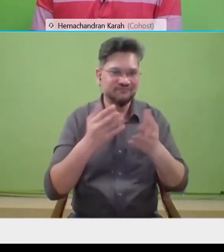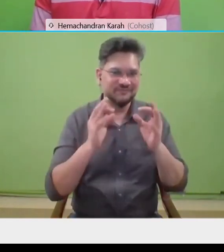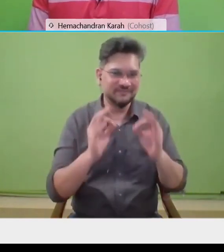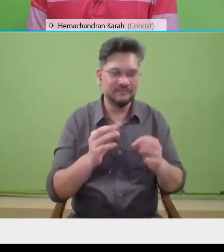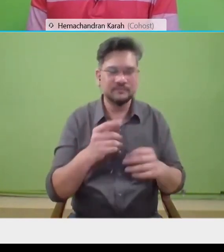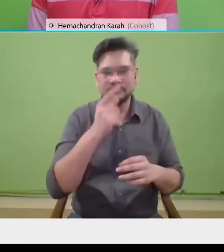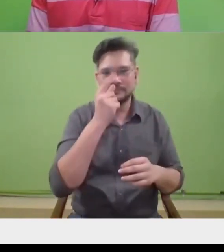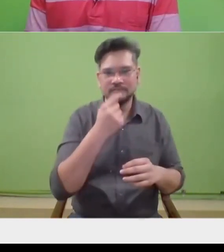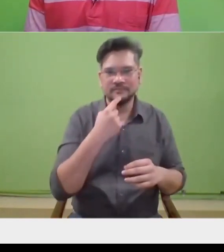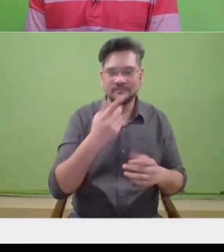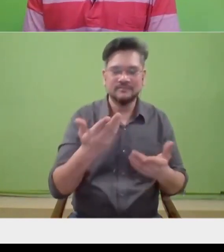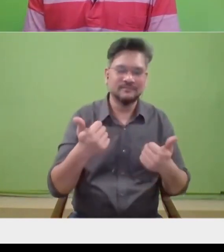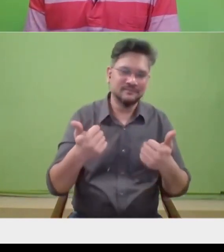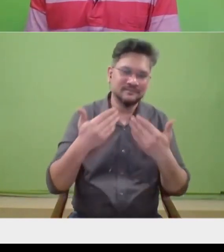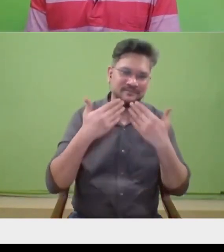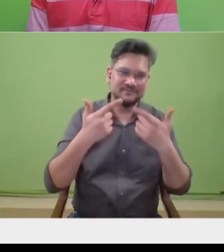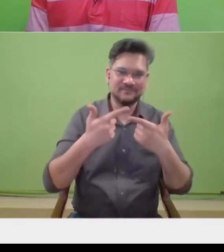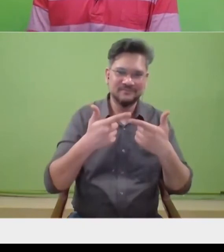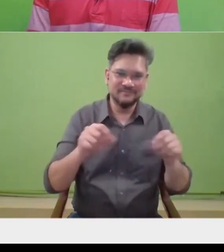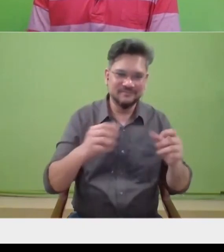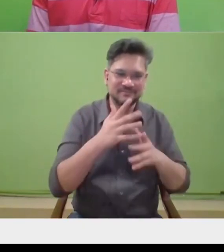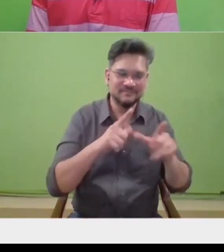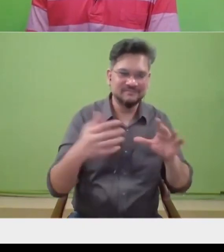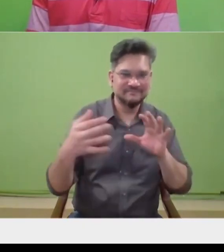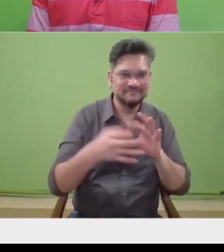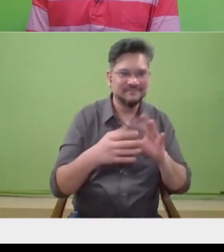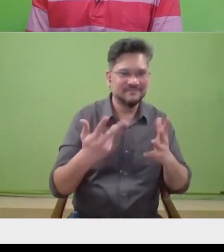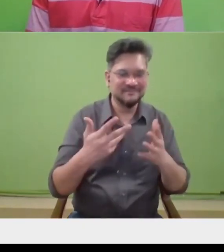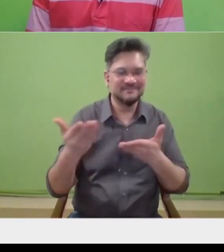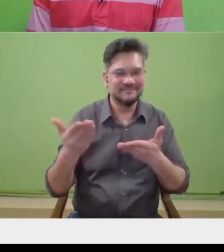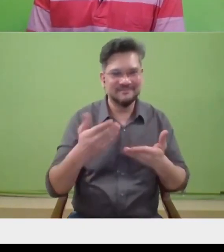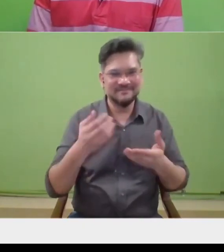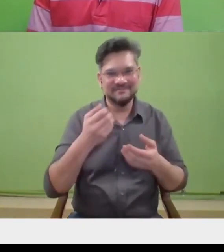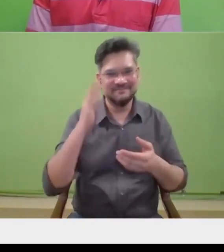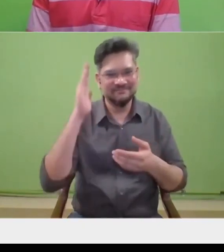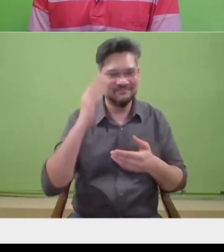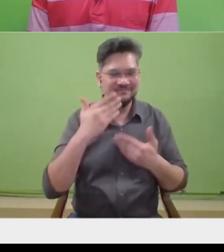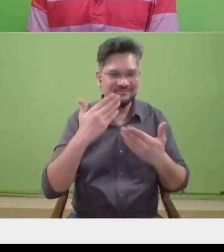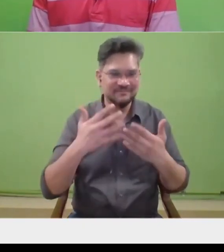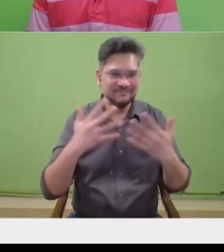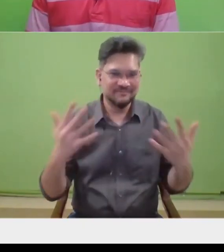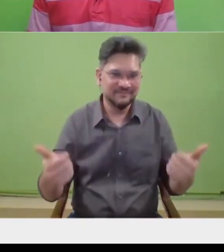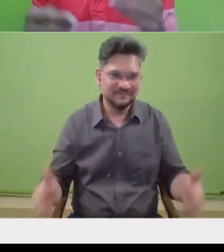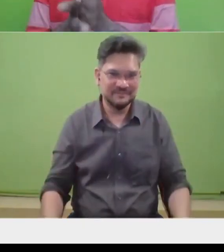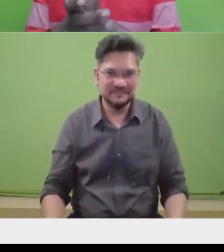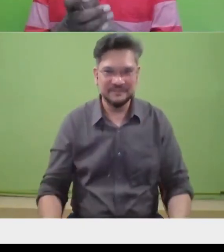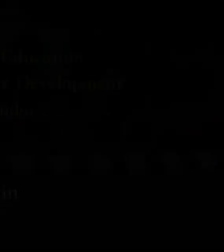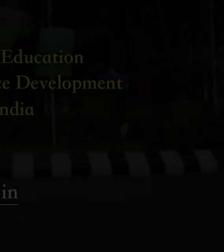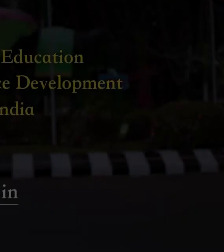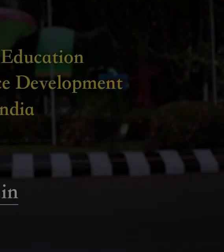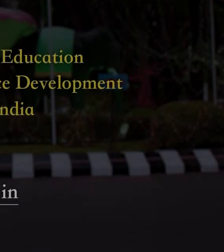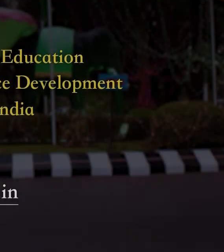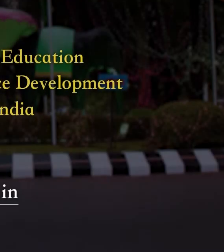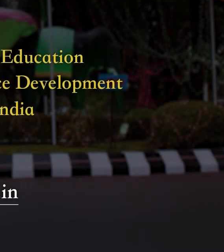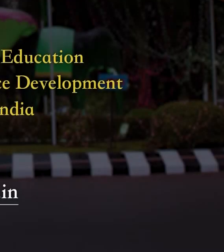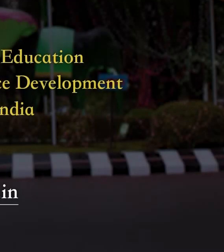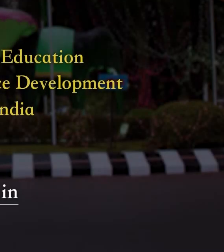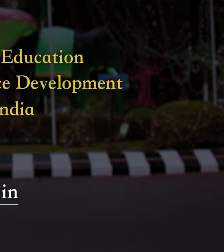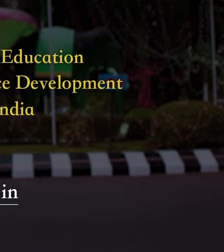perspective to sign language so thank you so much for being with us here thank you thank you